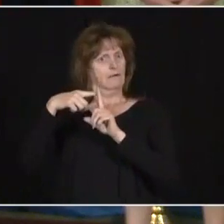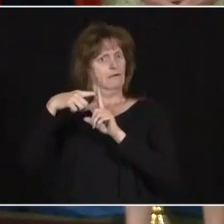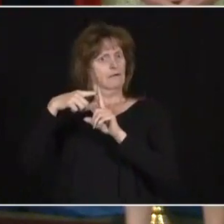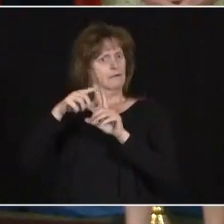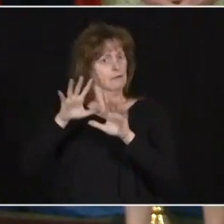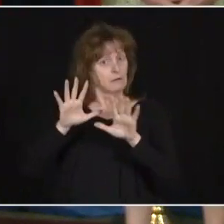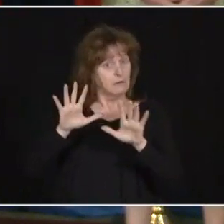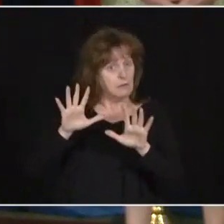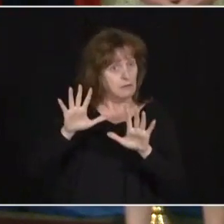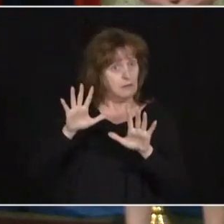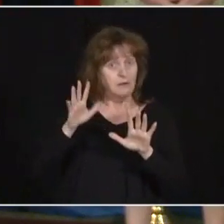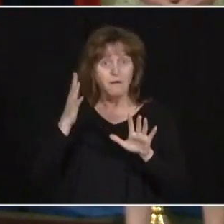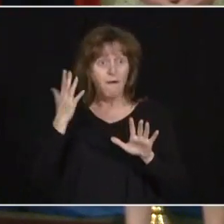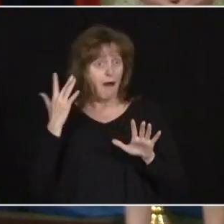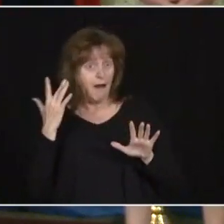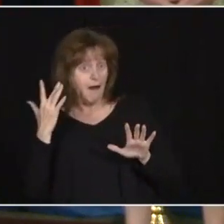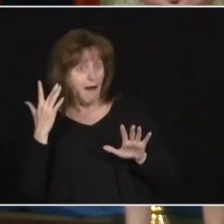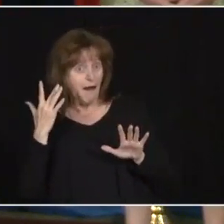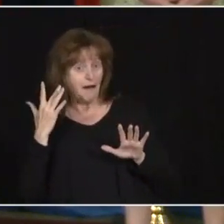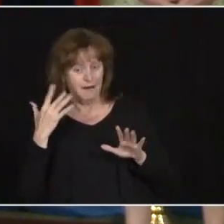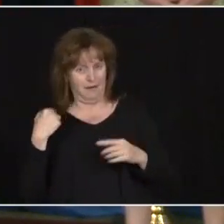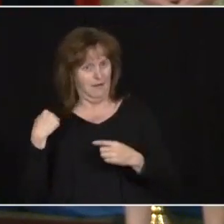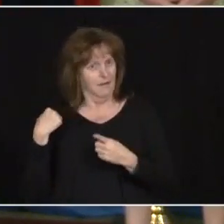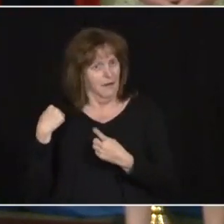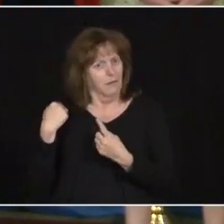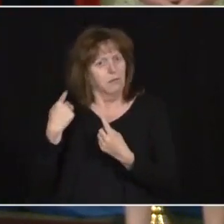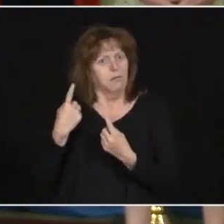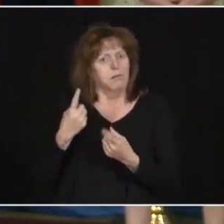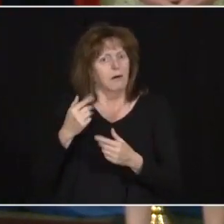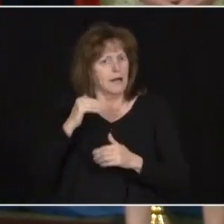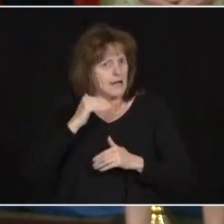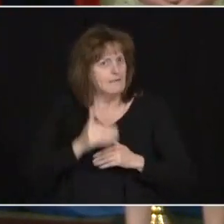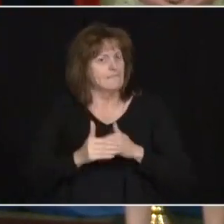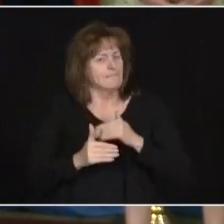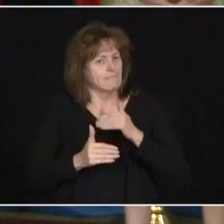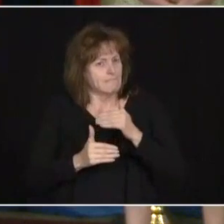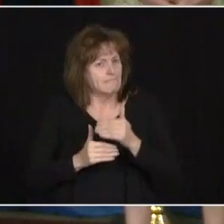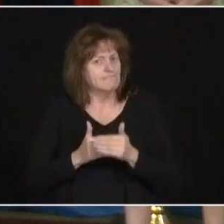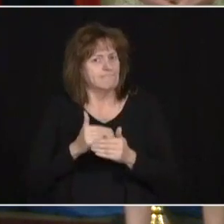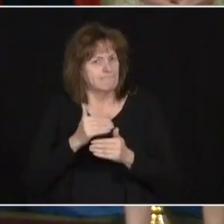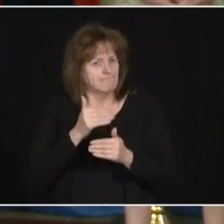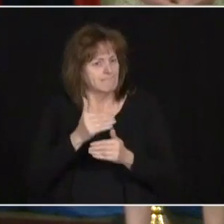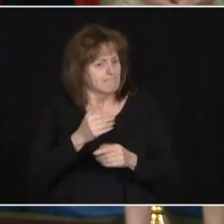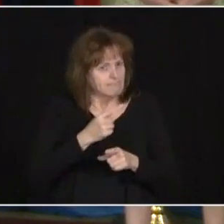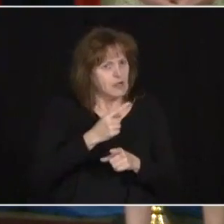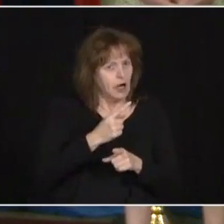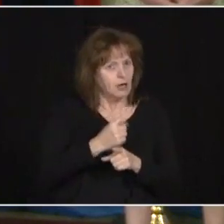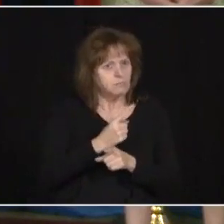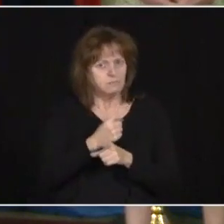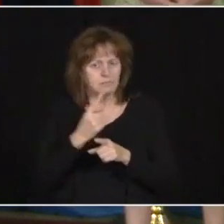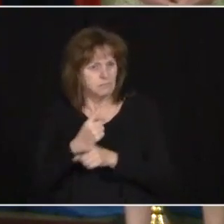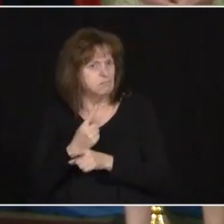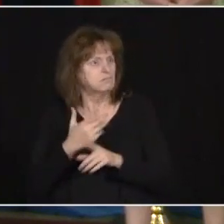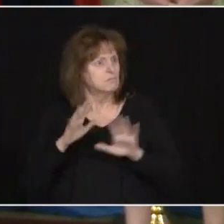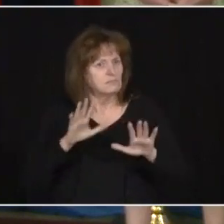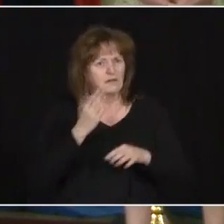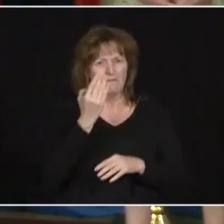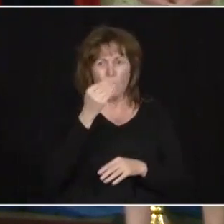We, as a province, 14.5 million people, have taken this fight seriously. We have